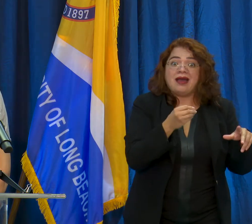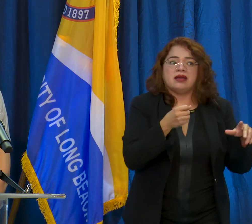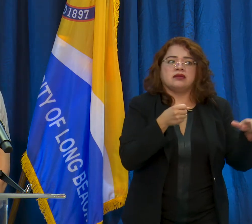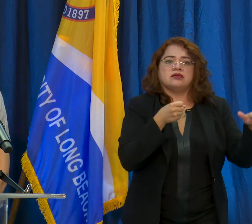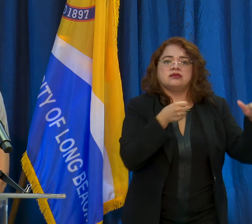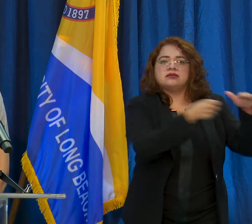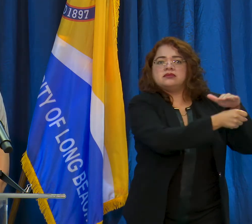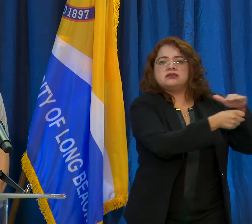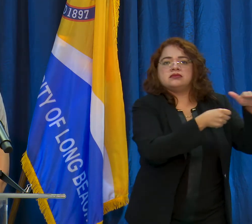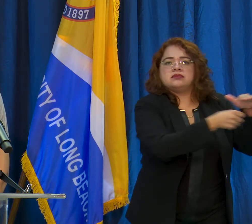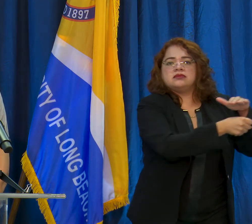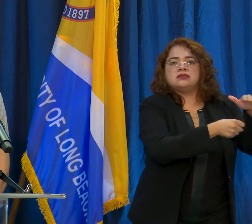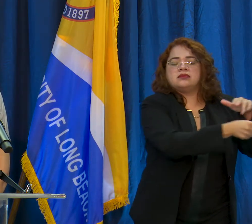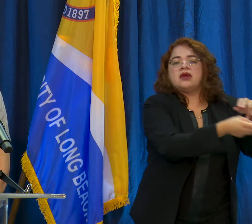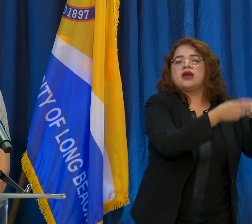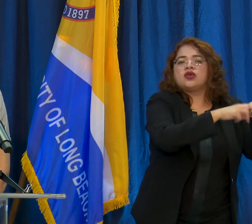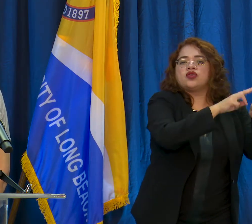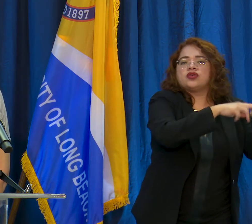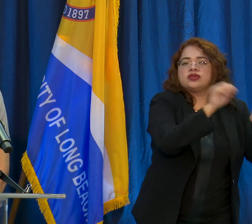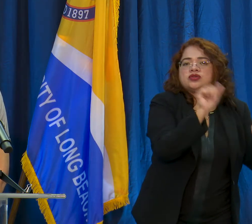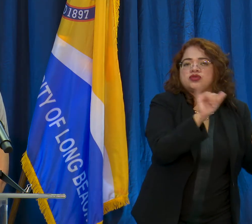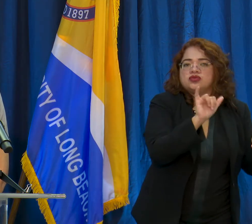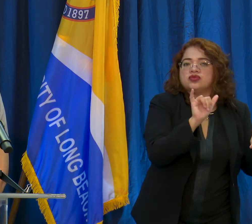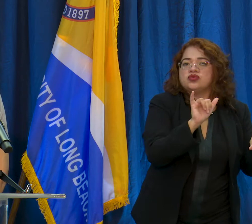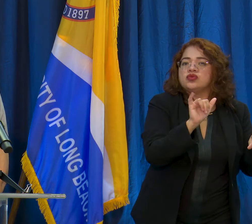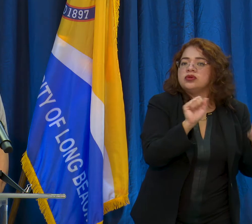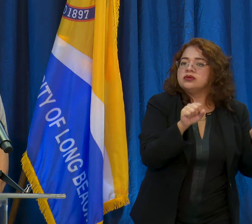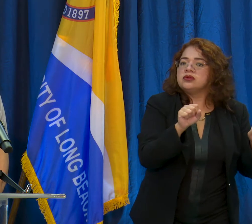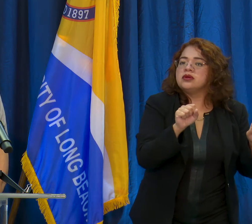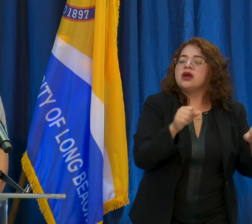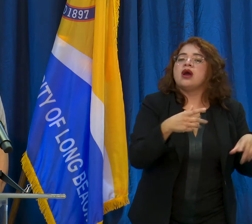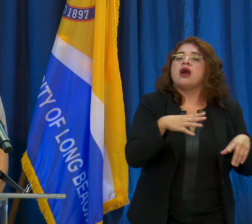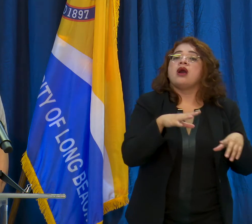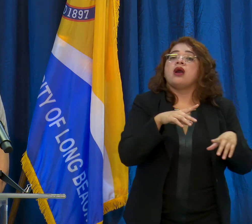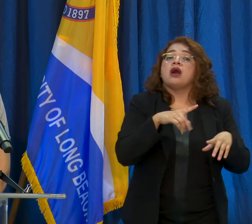more strain on hospitals but right now they are able to, the